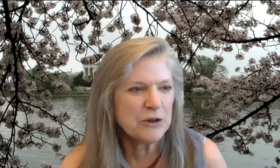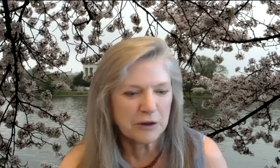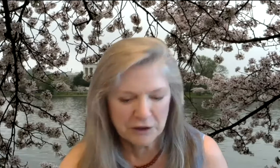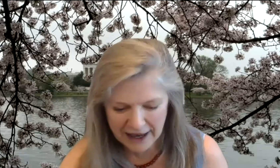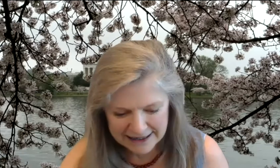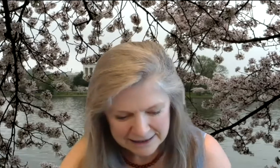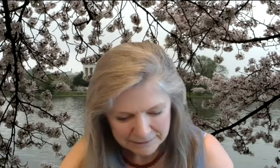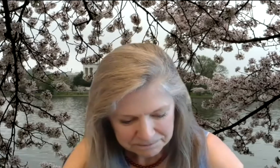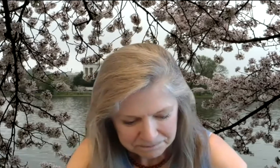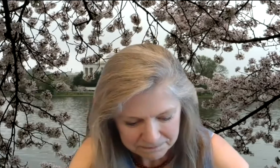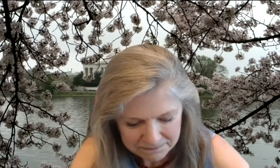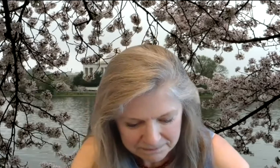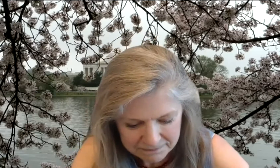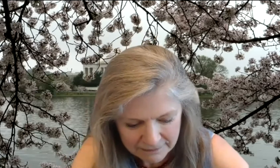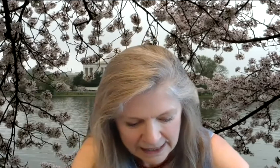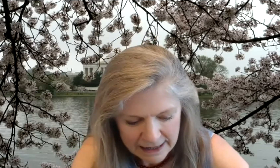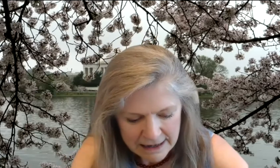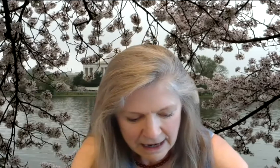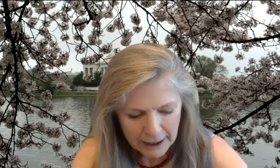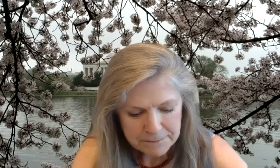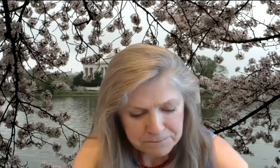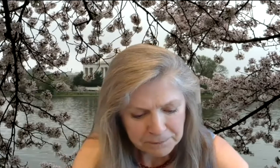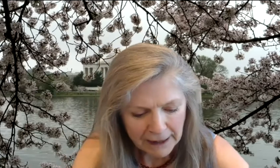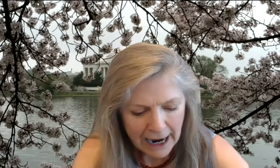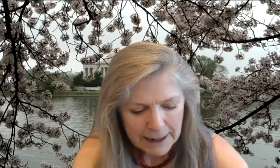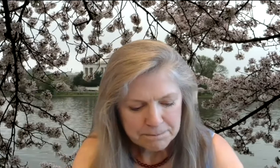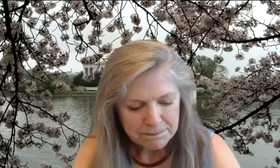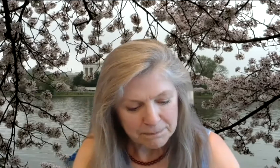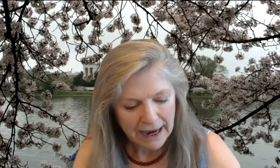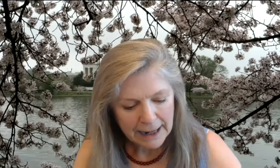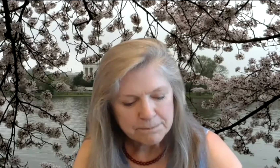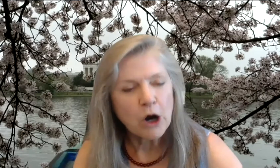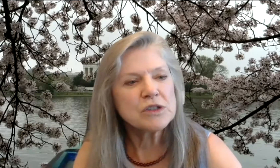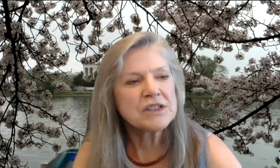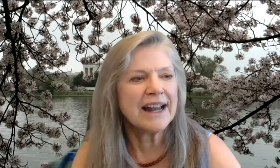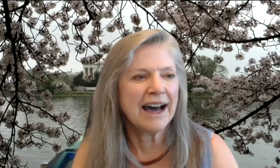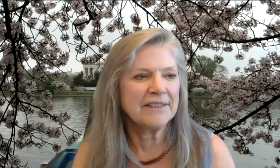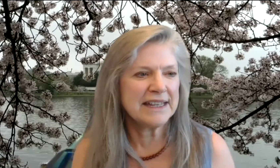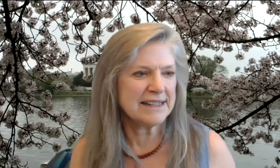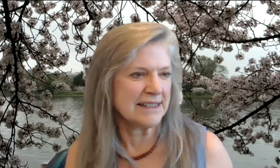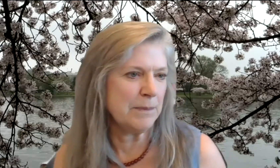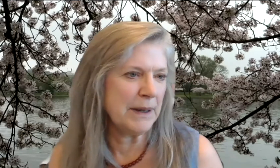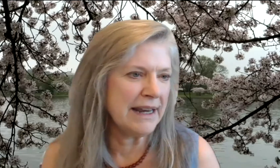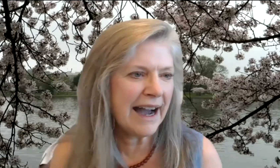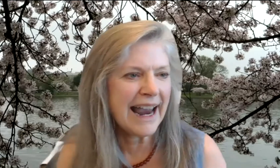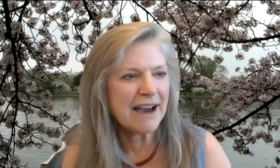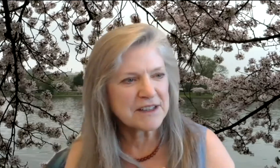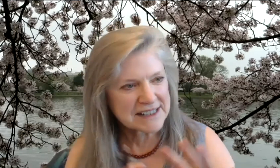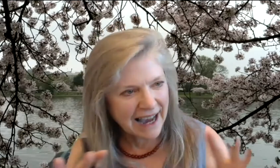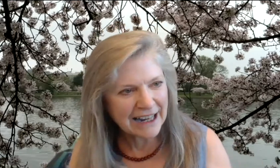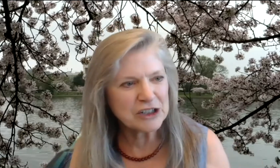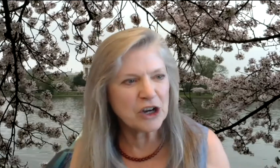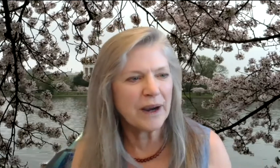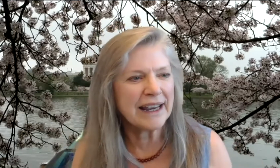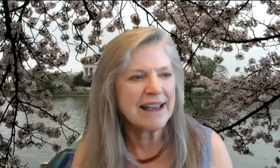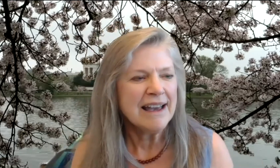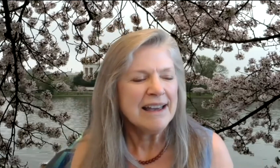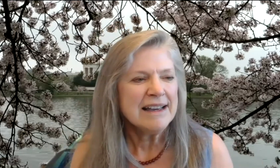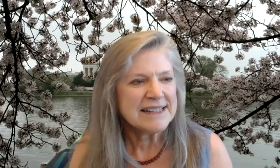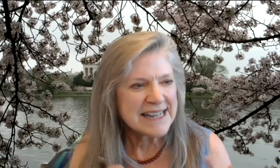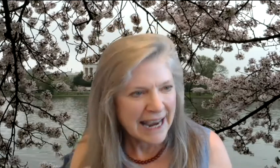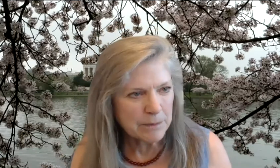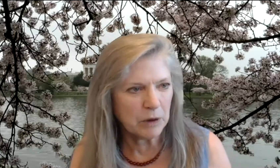you for that. I posted on the ECB. I have this ongoing table